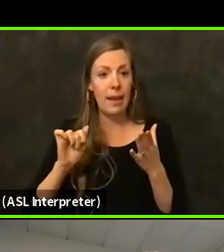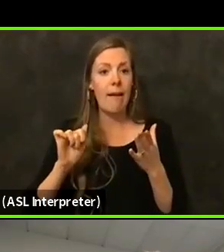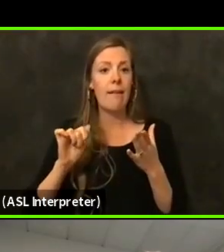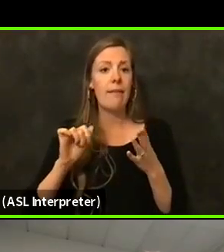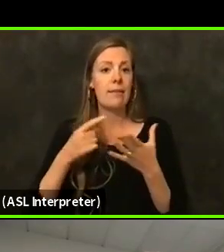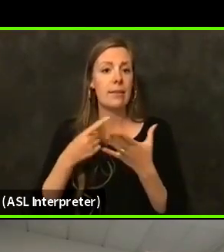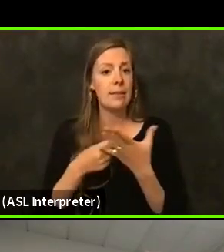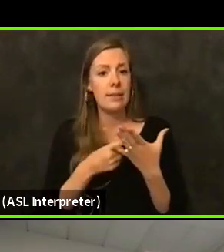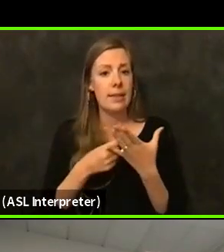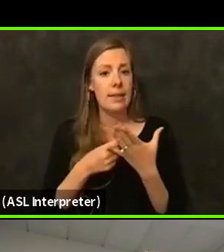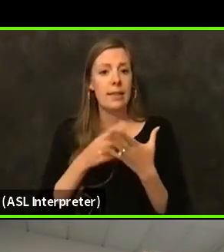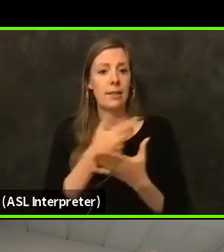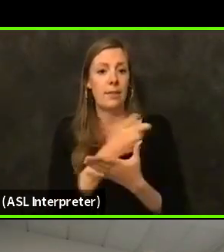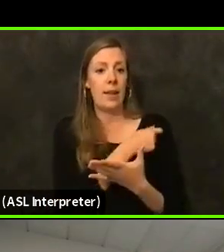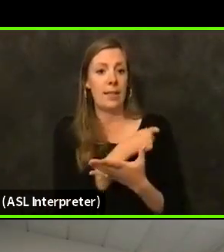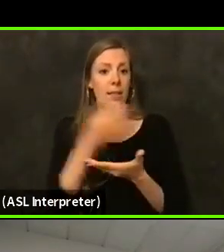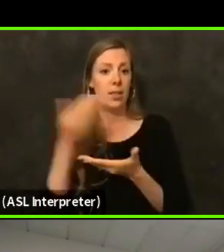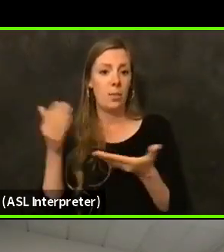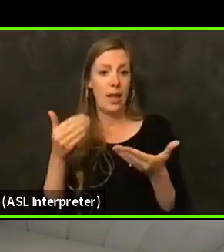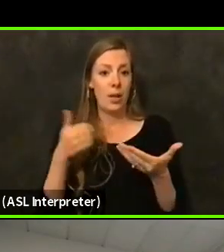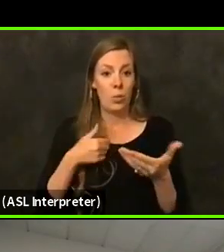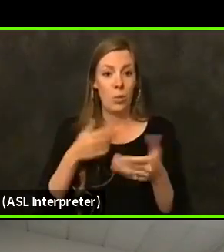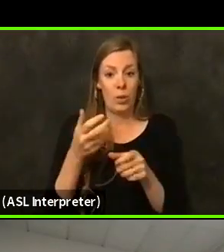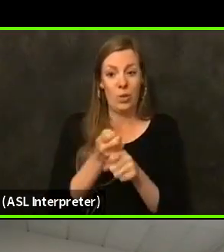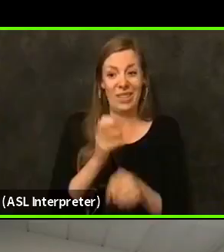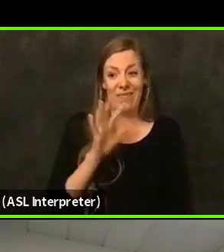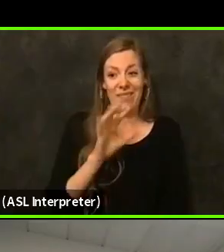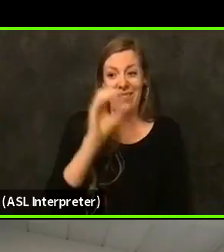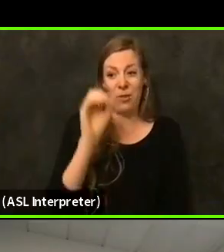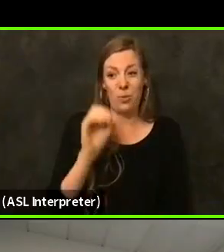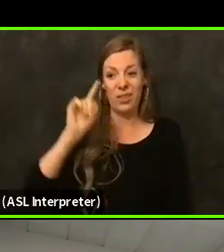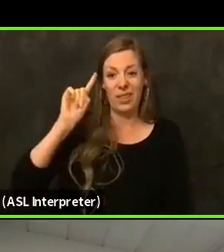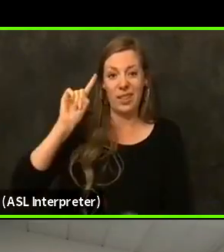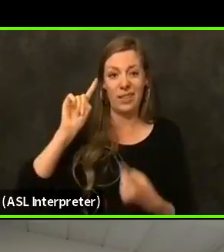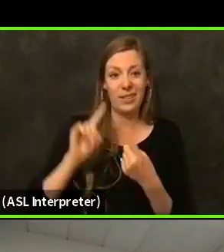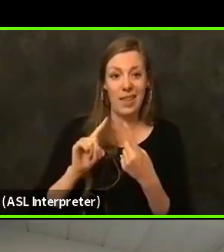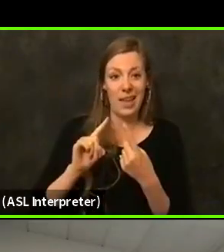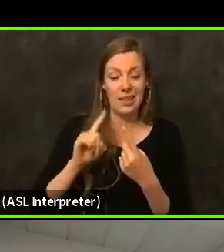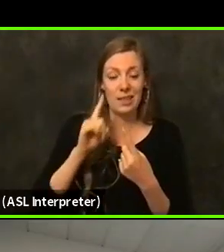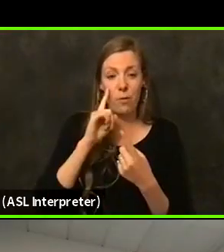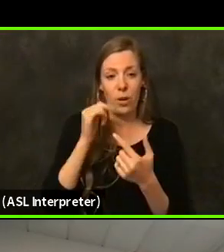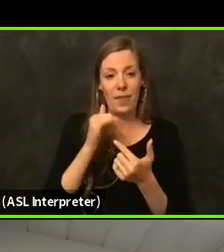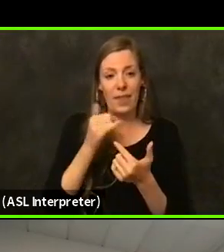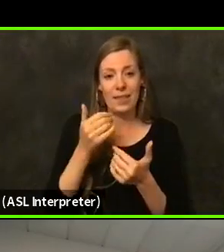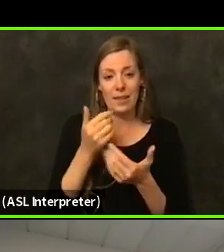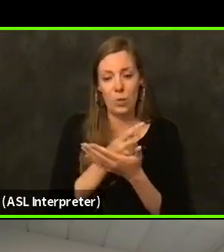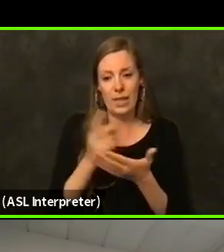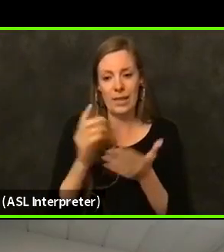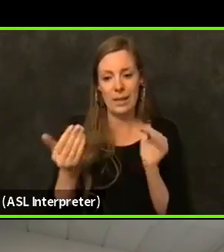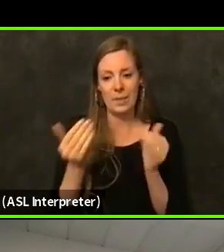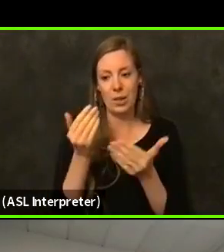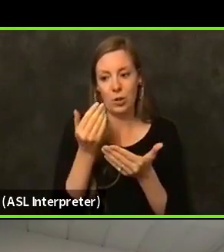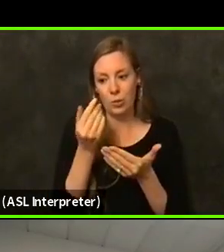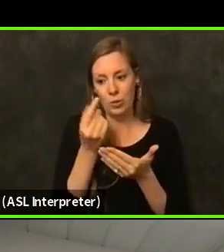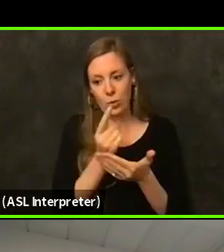actually noted that Sonoma County received five percent fewer vaccines for this week than we had from the prior week, which makes it very difficult for